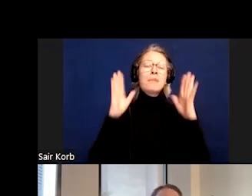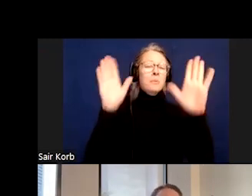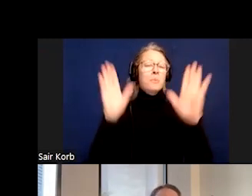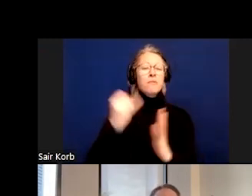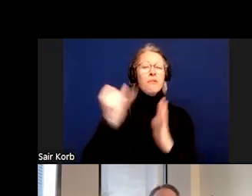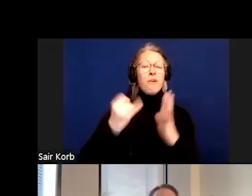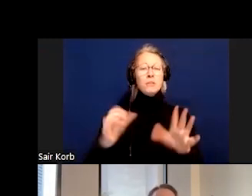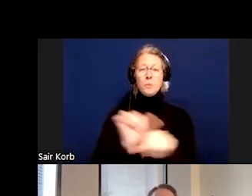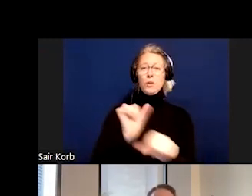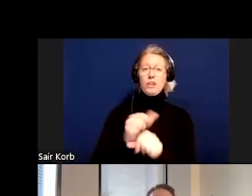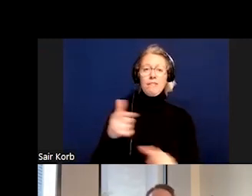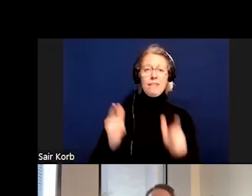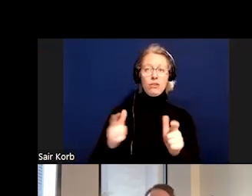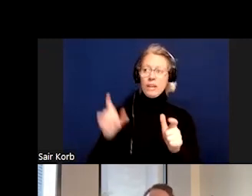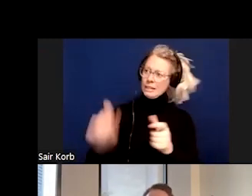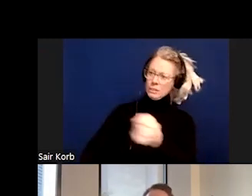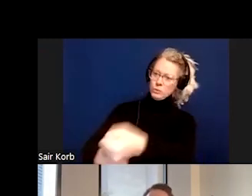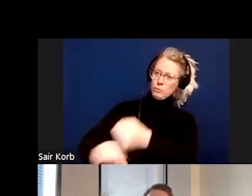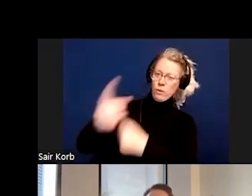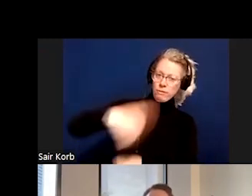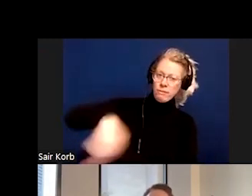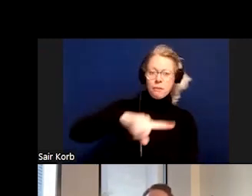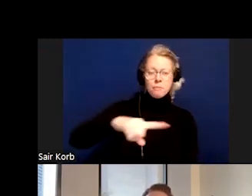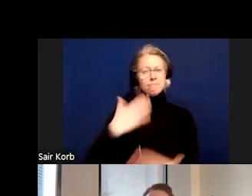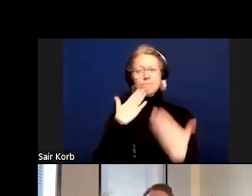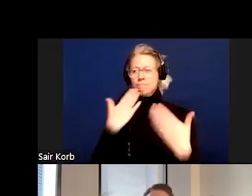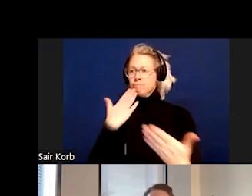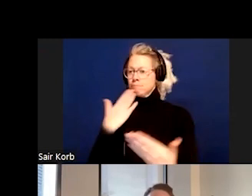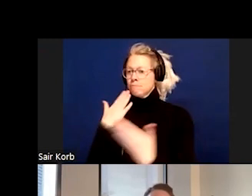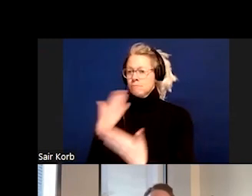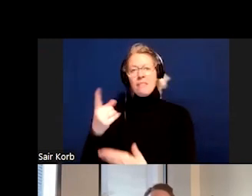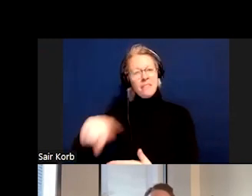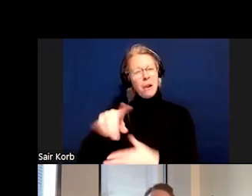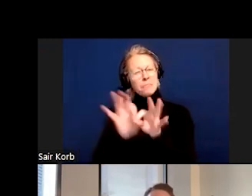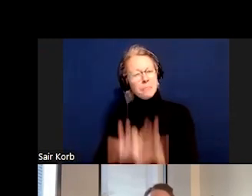need to support their artistic work, as Patti said, as keystone species in the ecosystem,